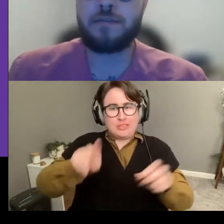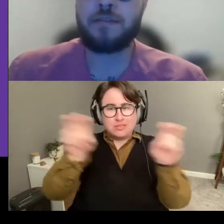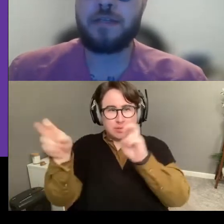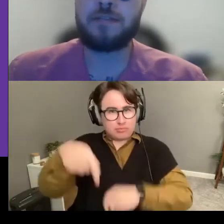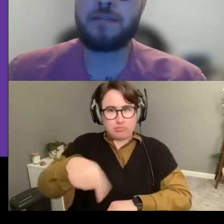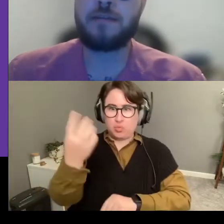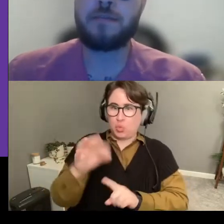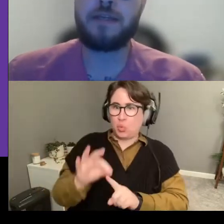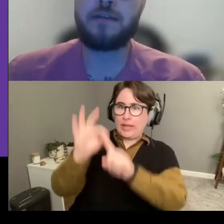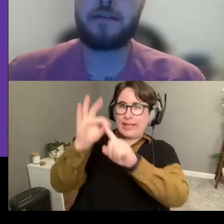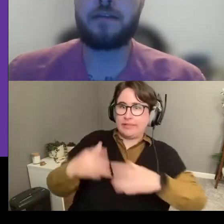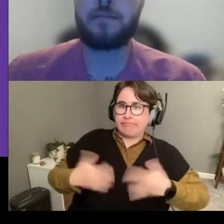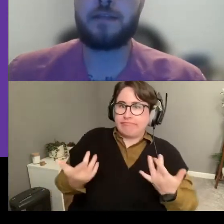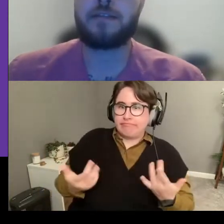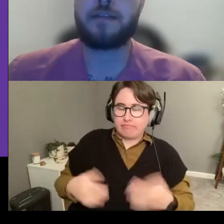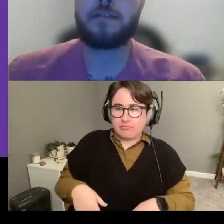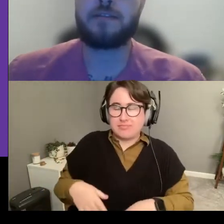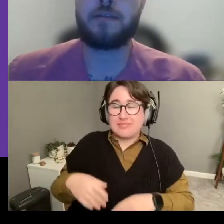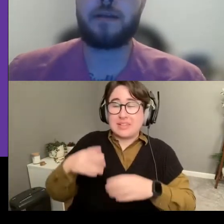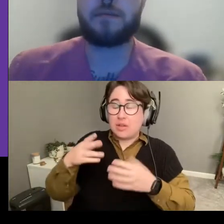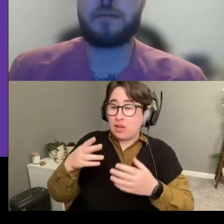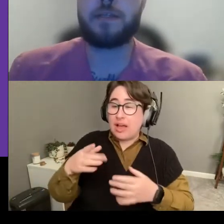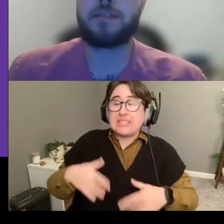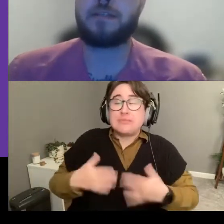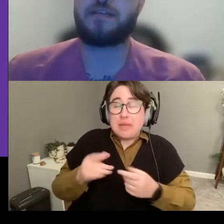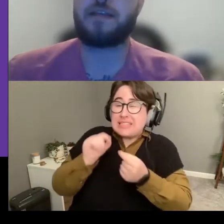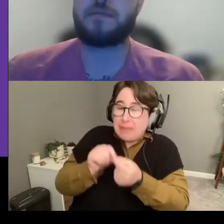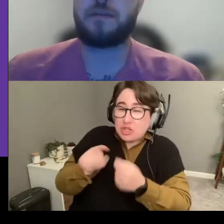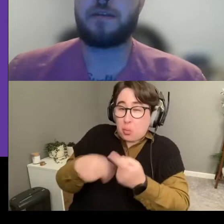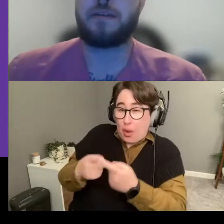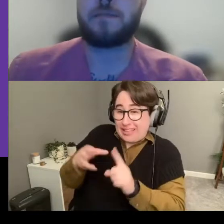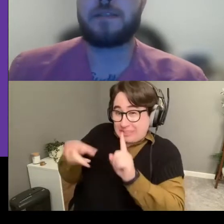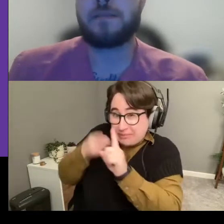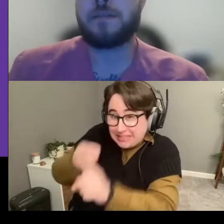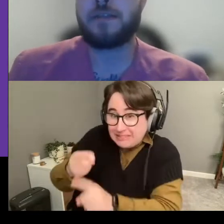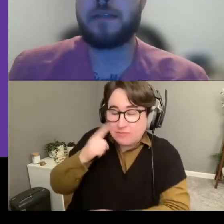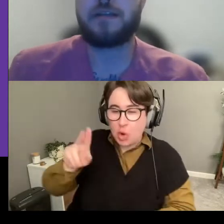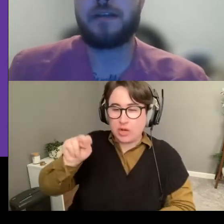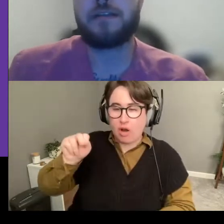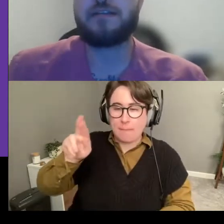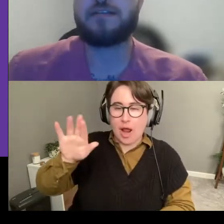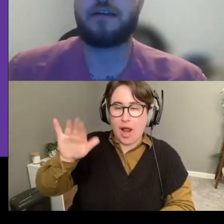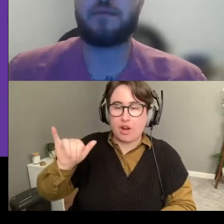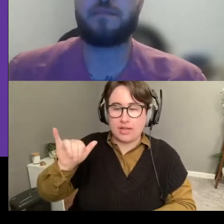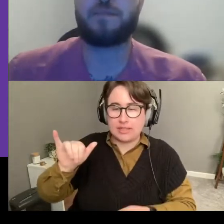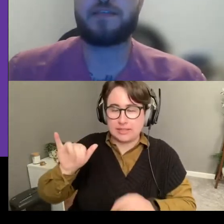to trans and nonbinary patients, so I wanna make sure that we all have some working knowledge,